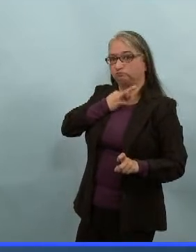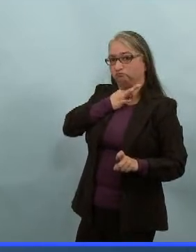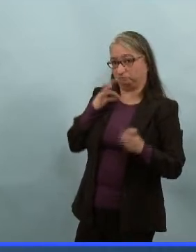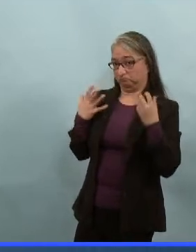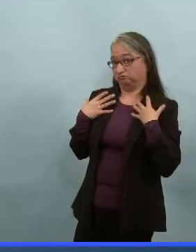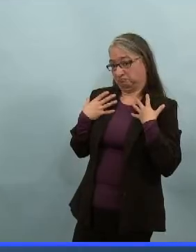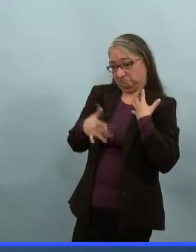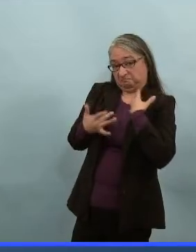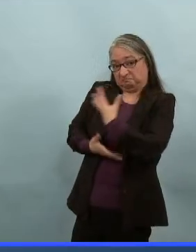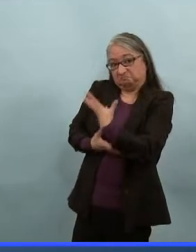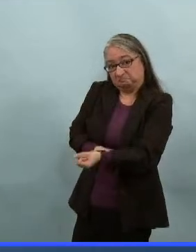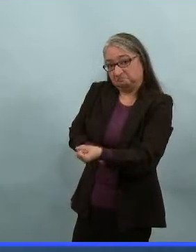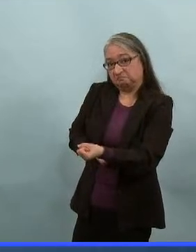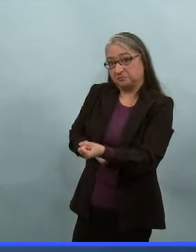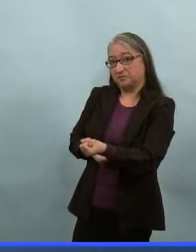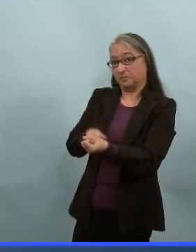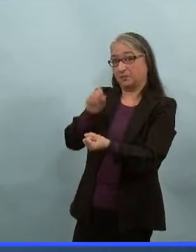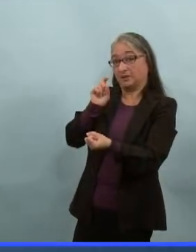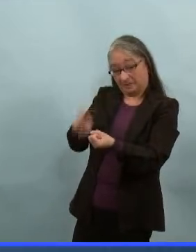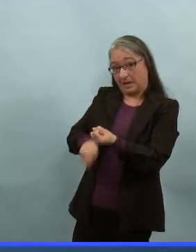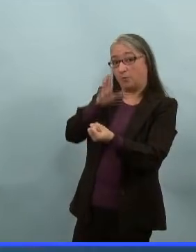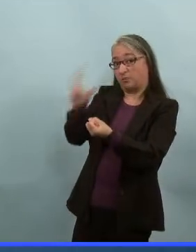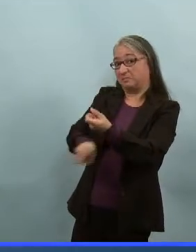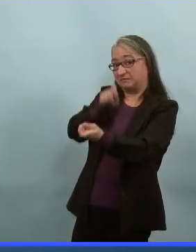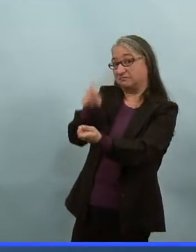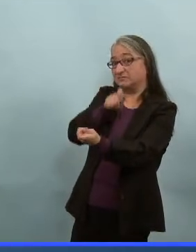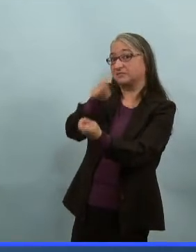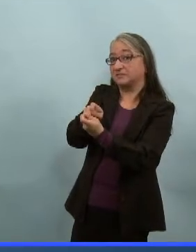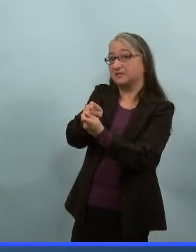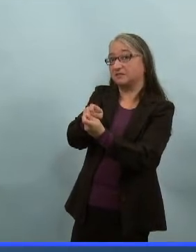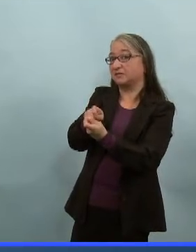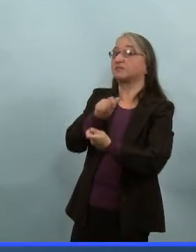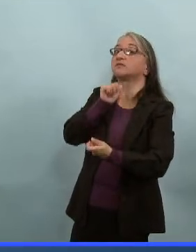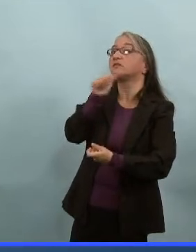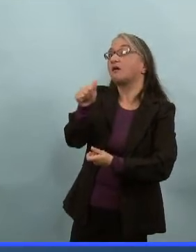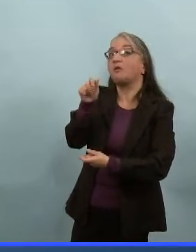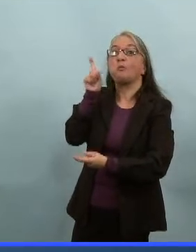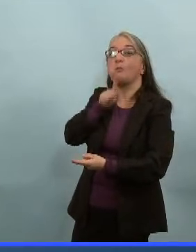accurate you know not give people false negatives thinking that they're okay and still going out in